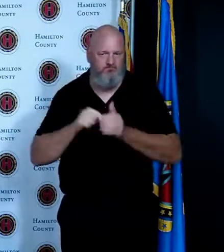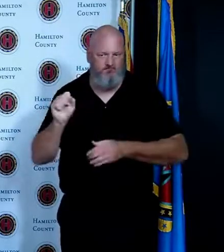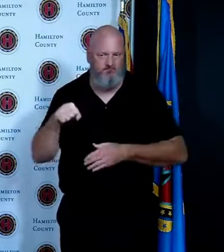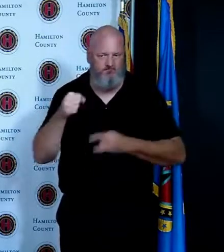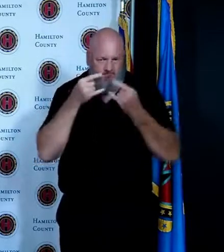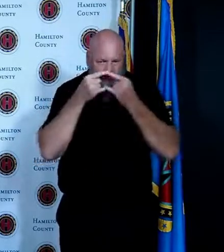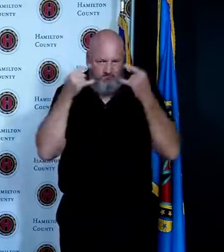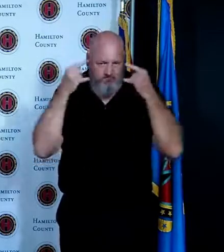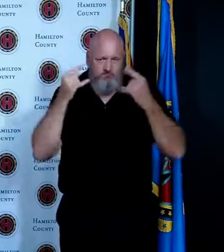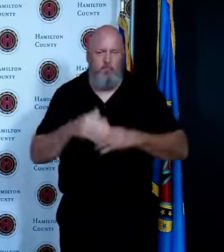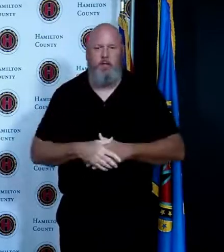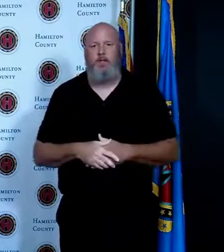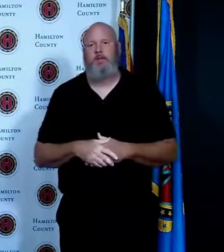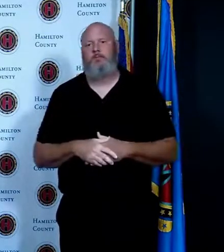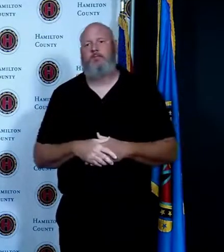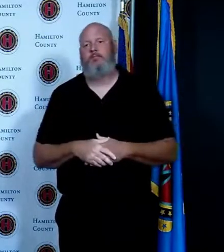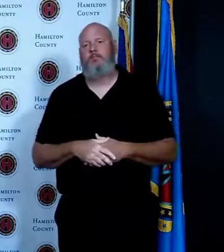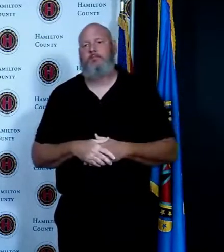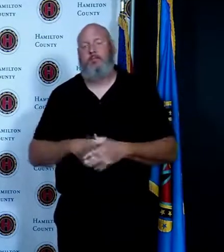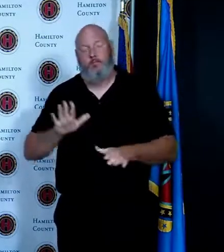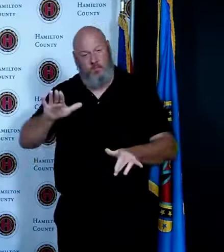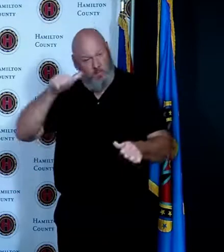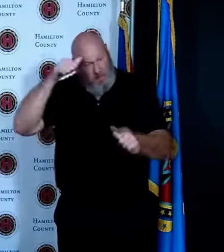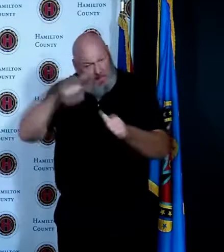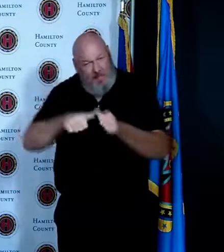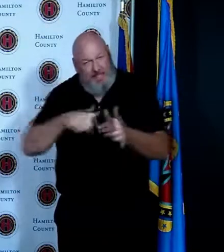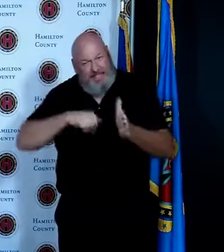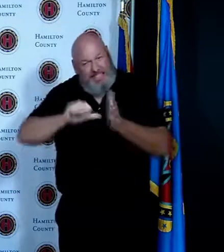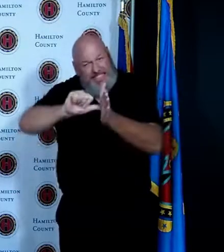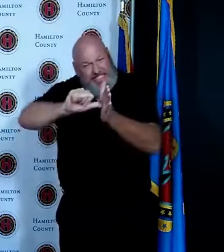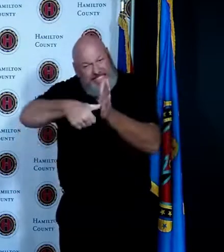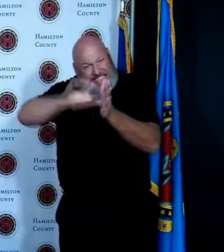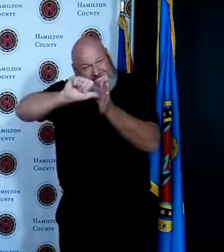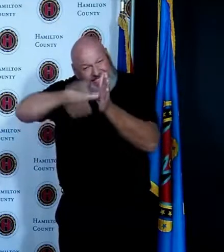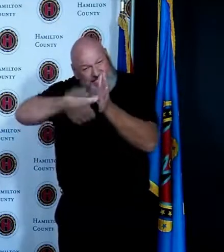remember there are 49 jurisdictions in Hamilton County all of whom are